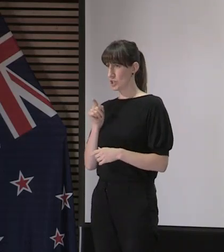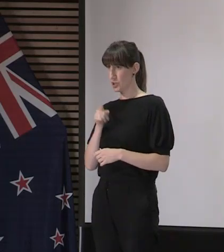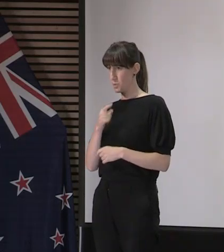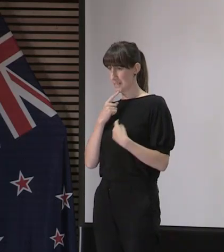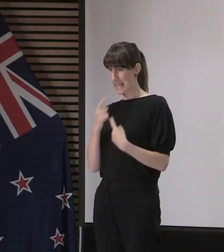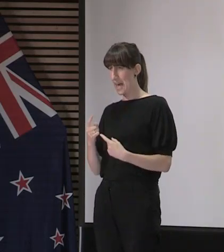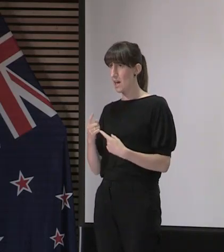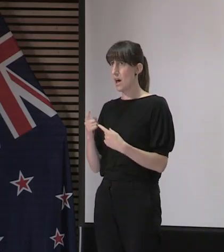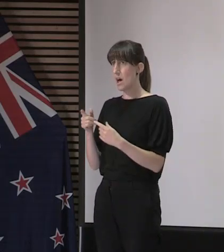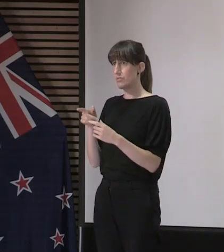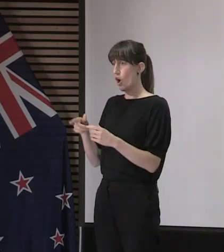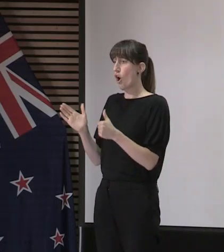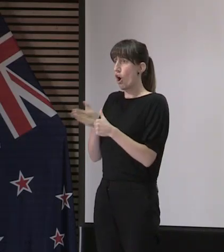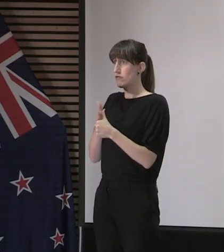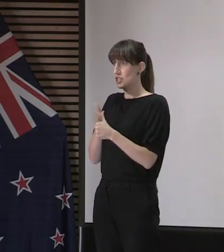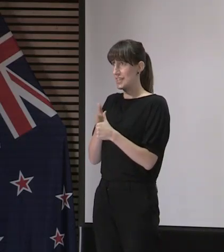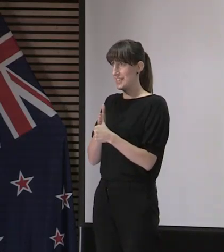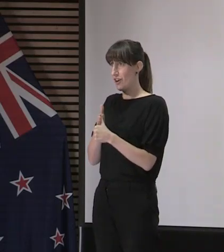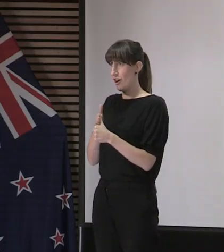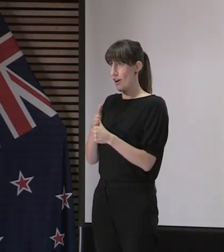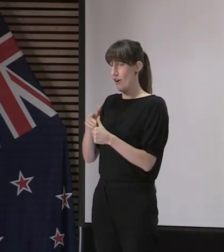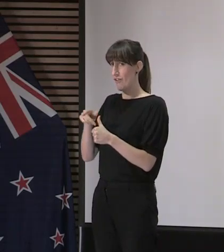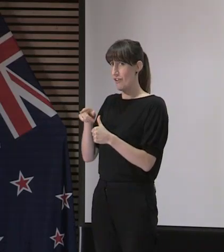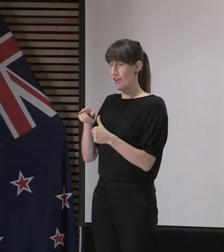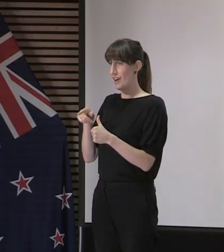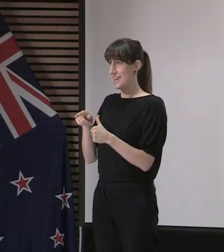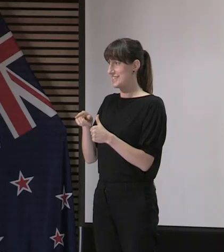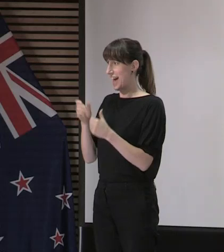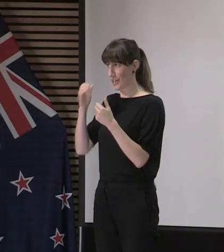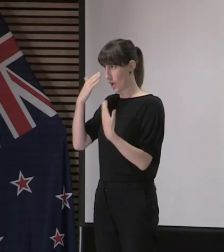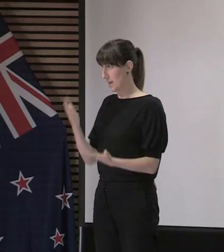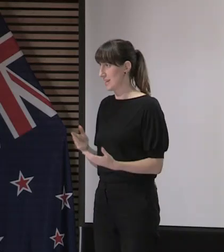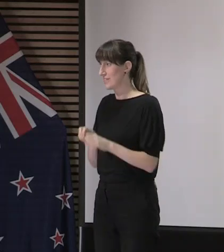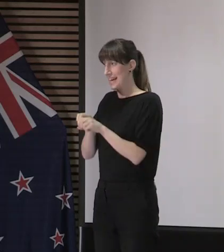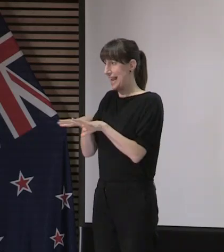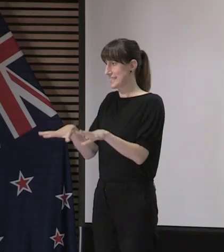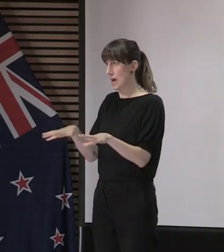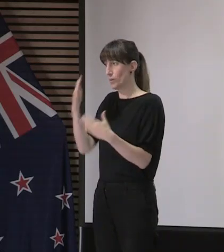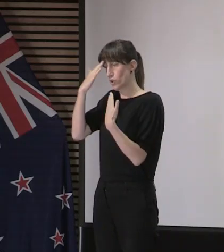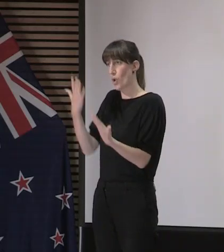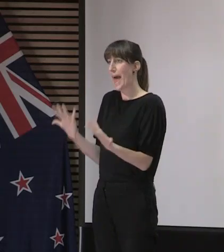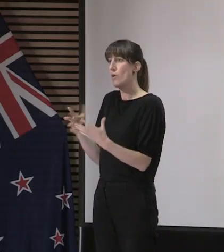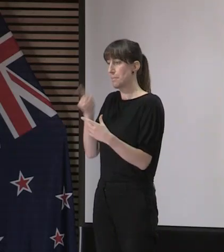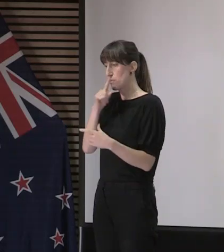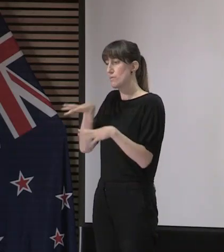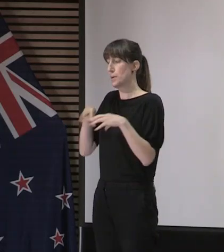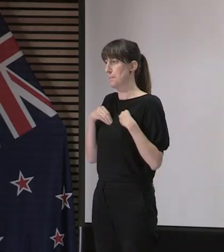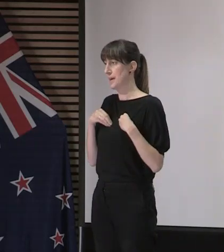the virus locally from a cluster or case, when the origin of that case or cluster is obvious known? OK. So